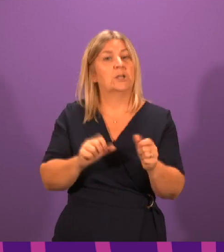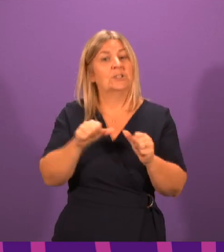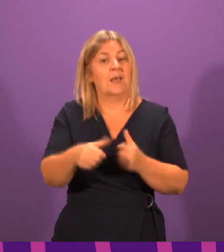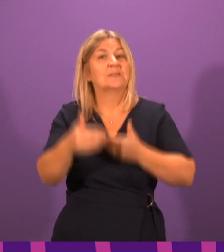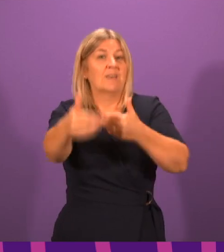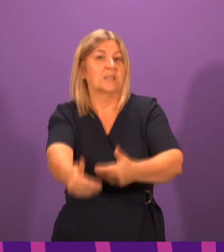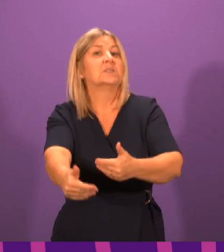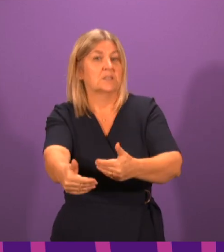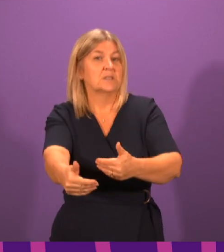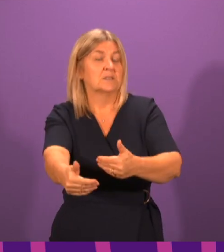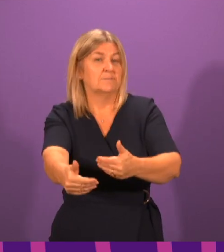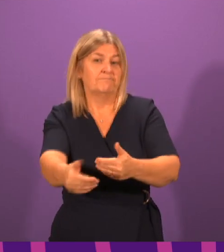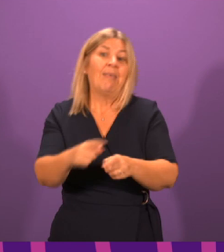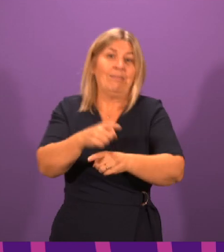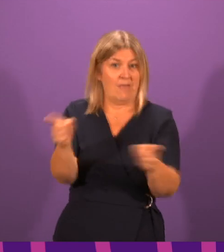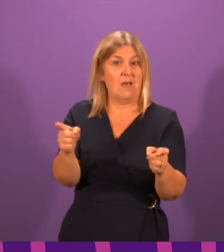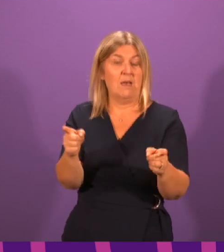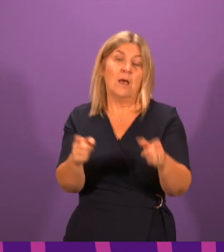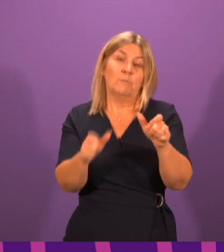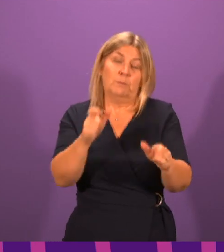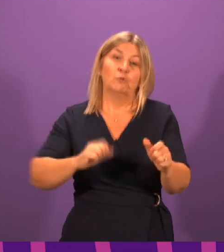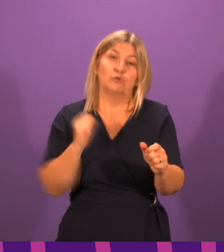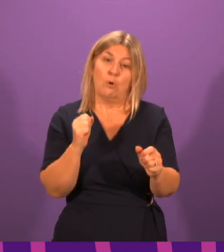That is nothing more than they and the people of Scotland deserve.